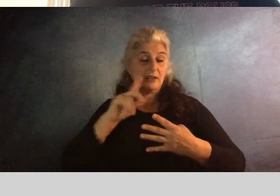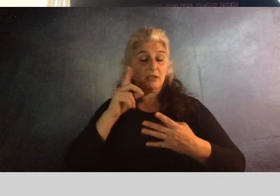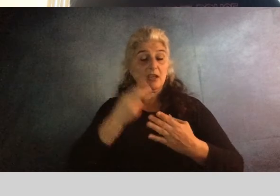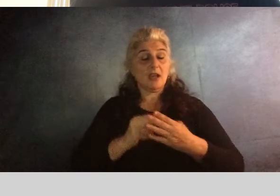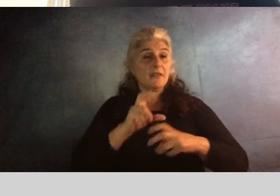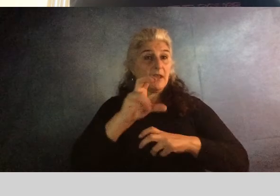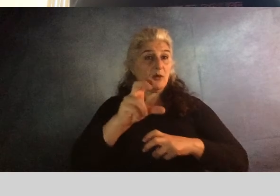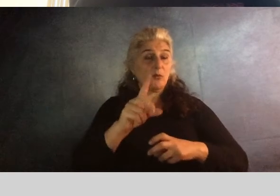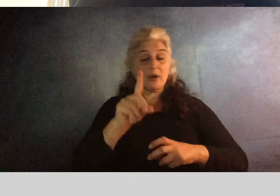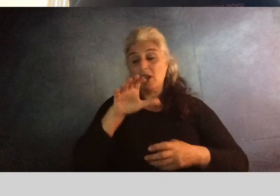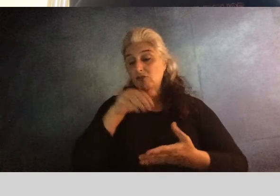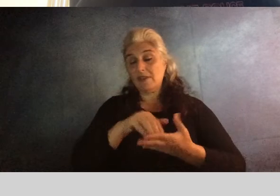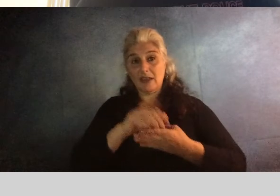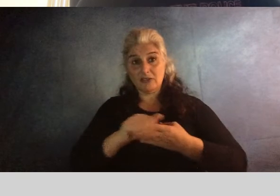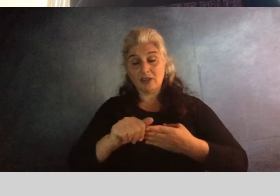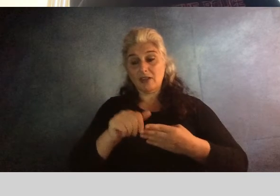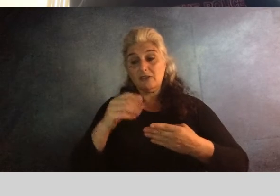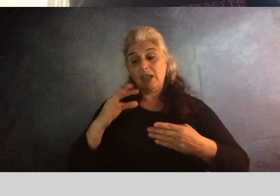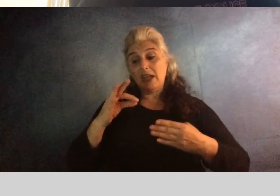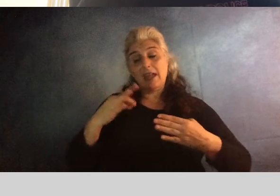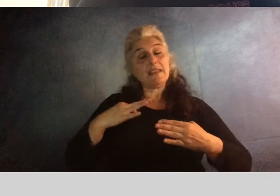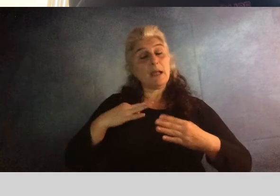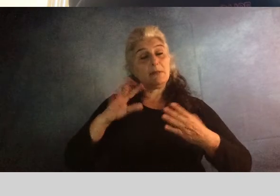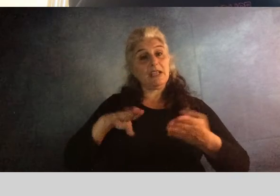and the application deadline is January 2, 2021.